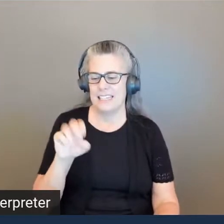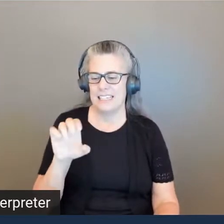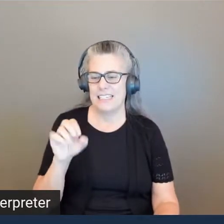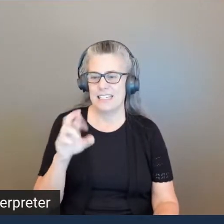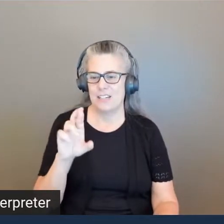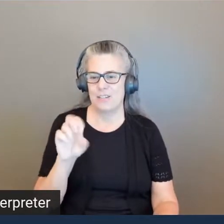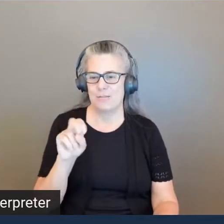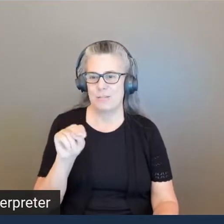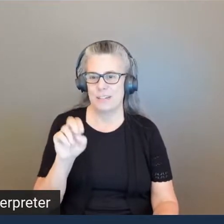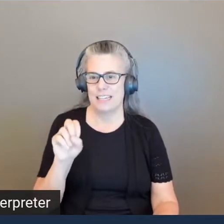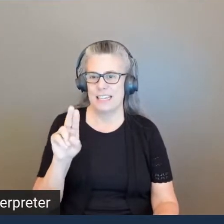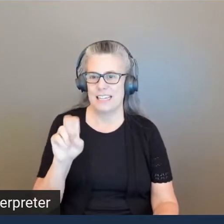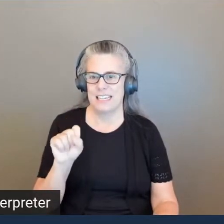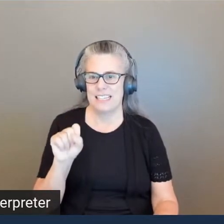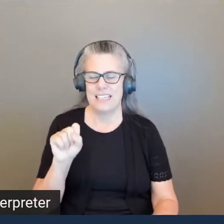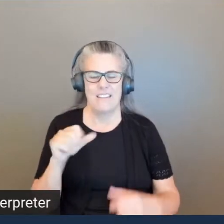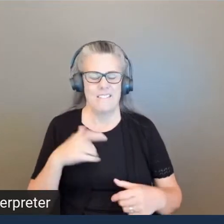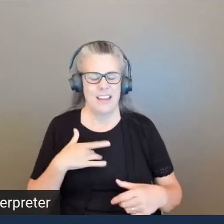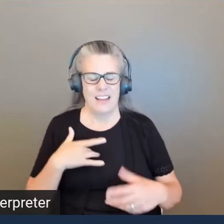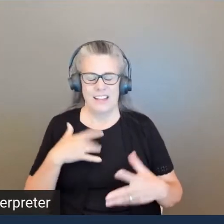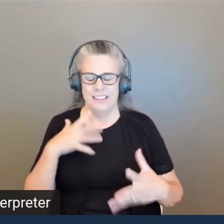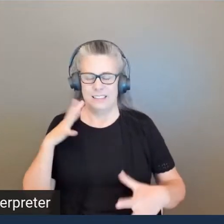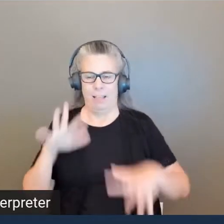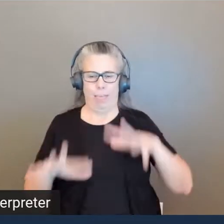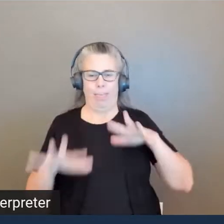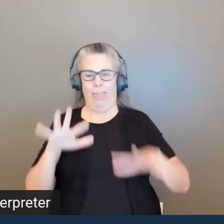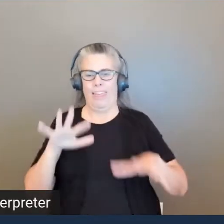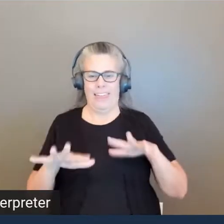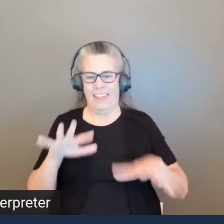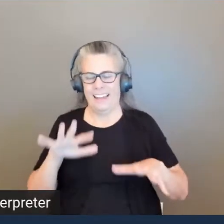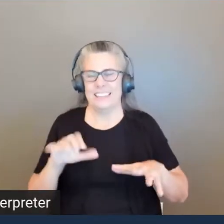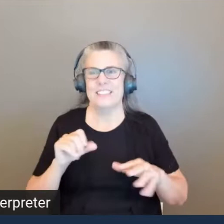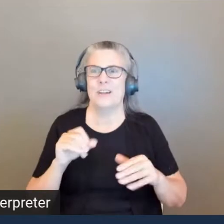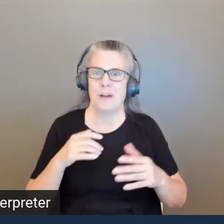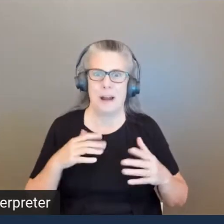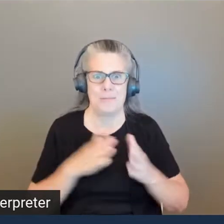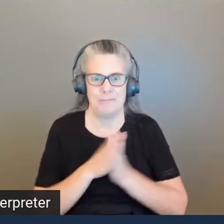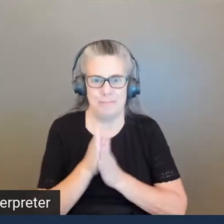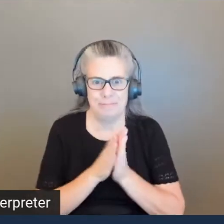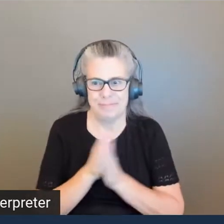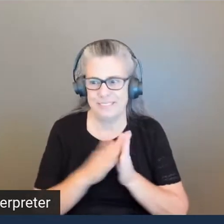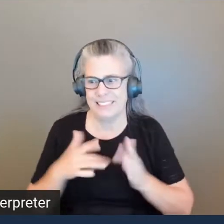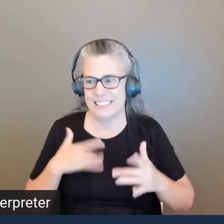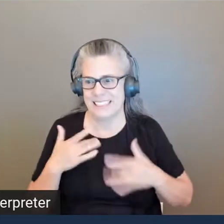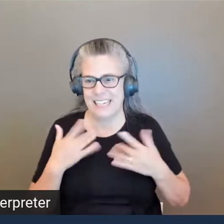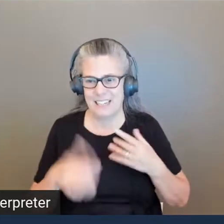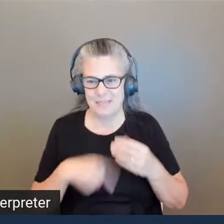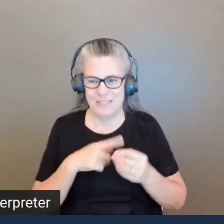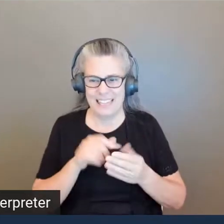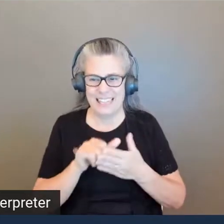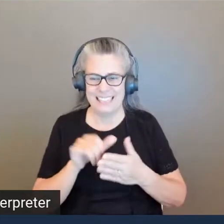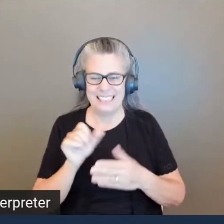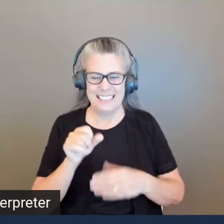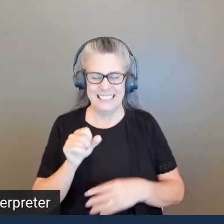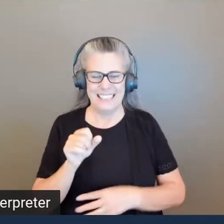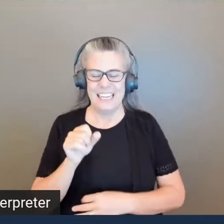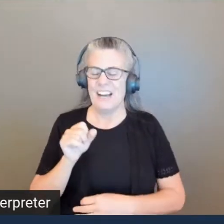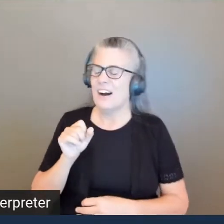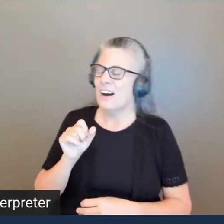So I'm looking forward to this one. Awesome. Yeah, so talk to us a bit about this asynchronous inference.